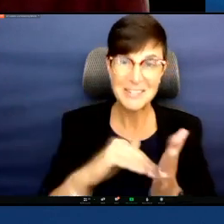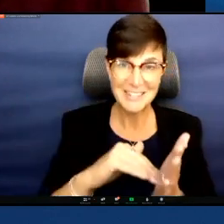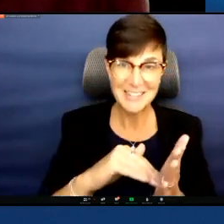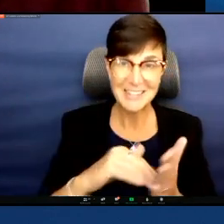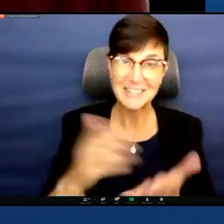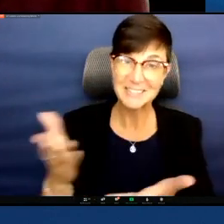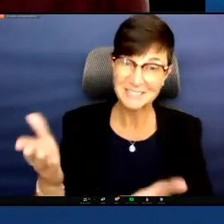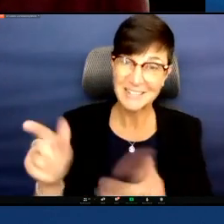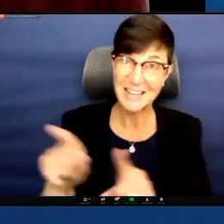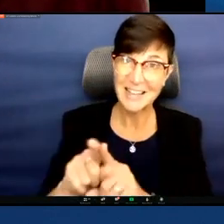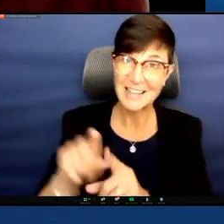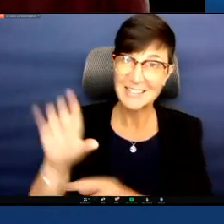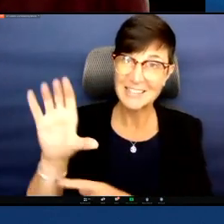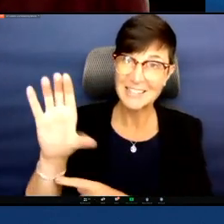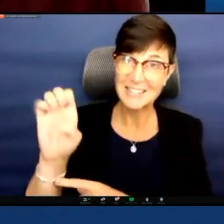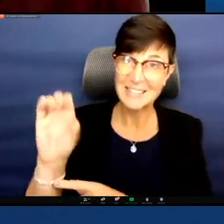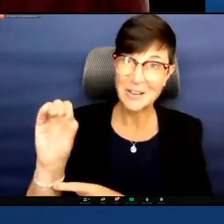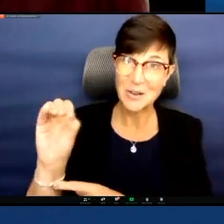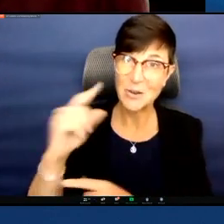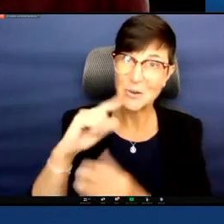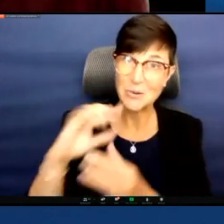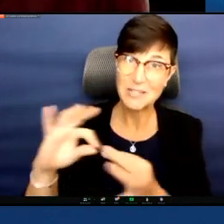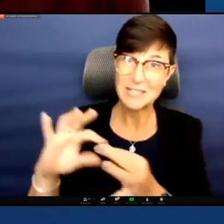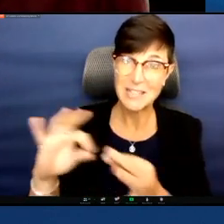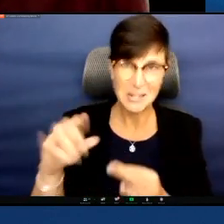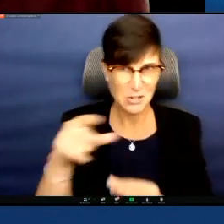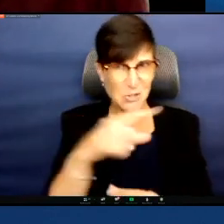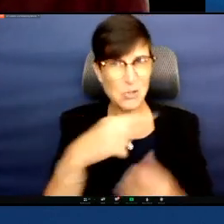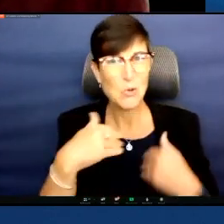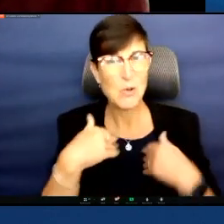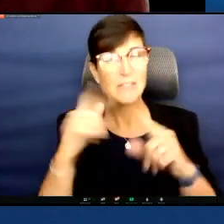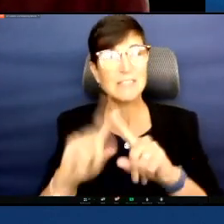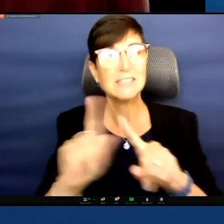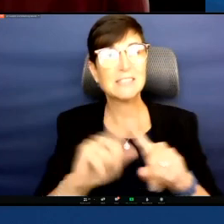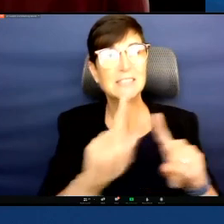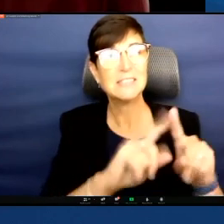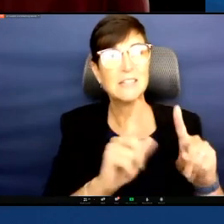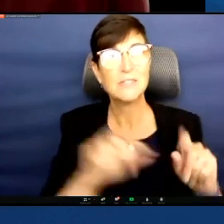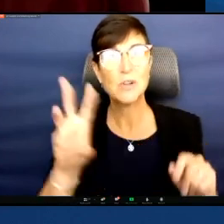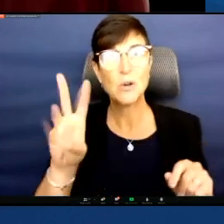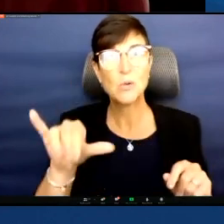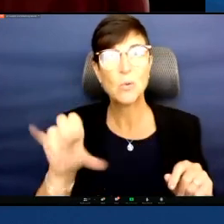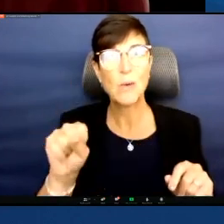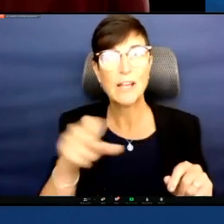for folks to comment or ask questions. And keep in mind. There is also numerous